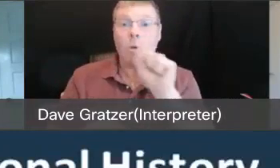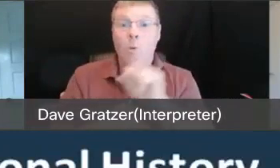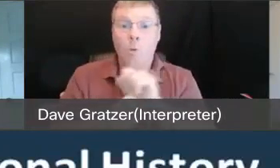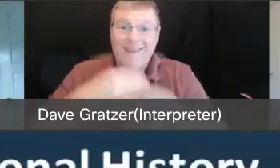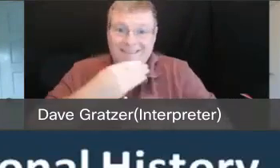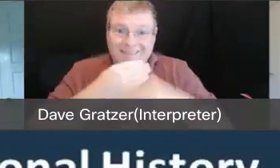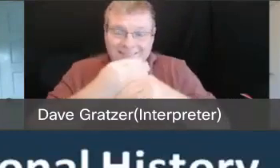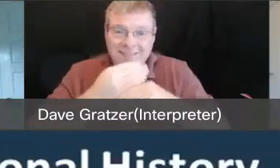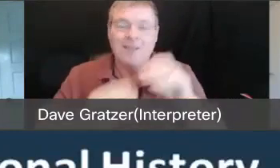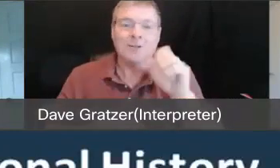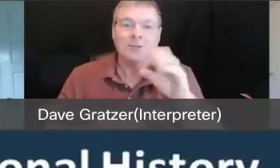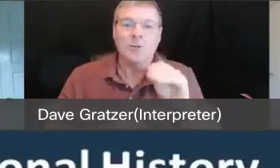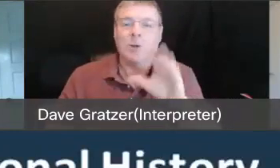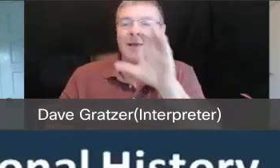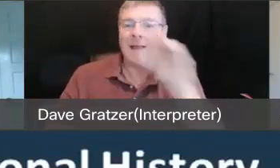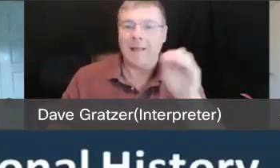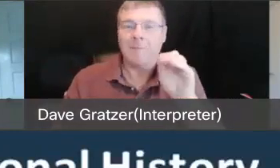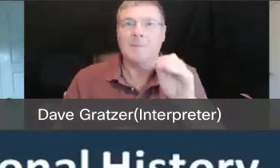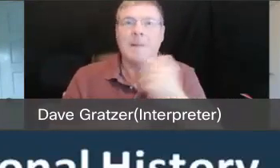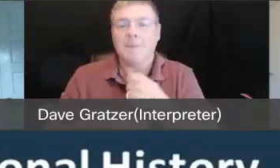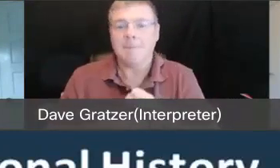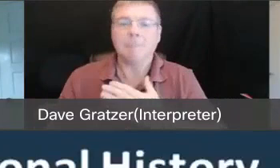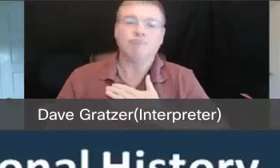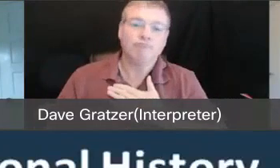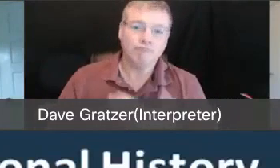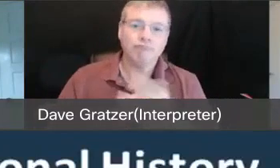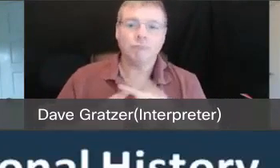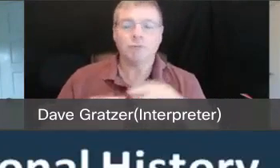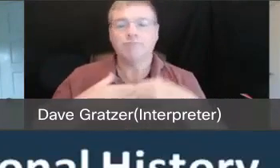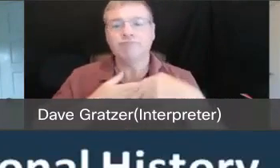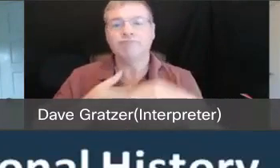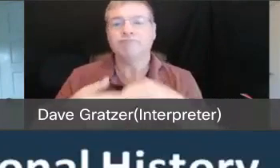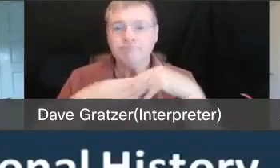or their employer maybe made some concessions to allow them to maintain work,